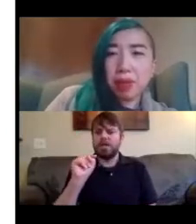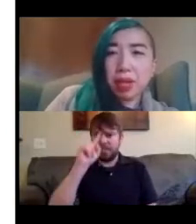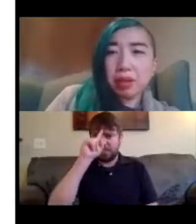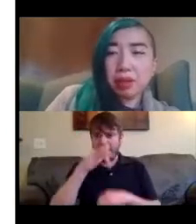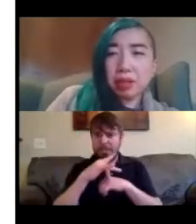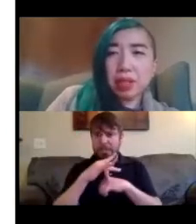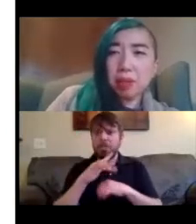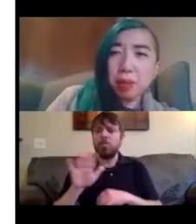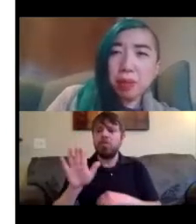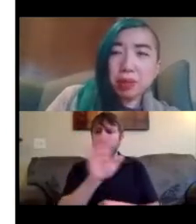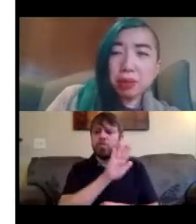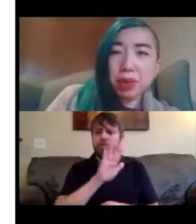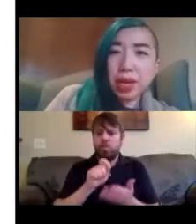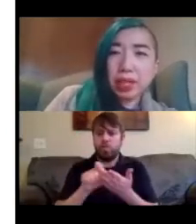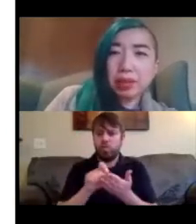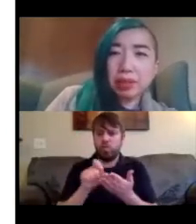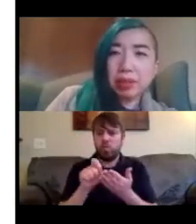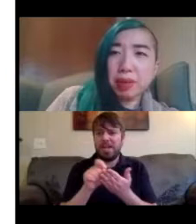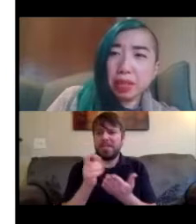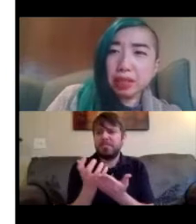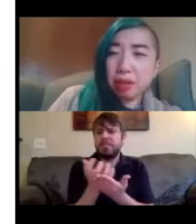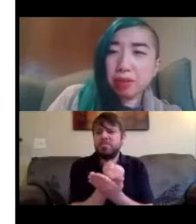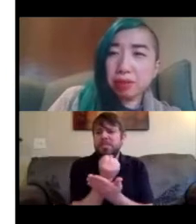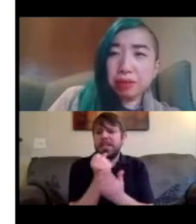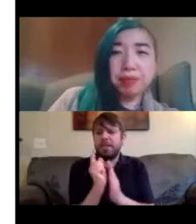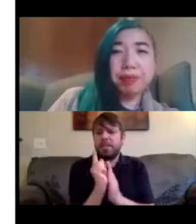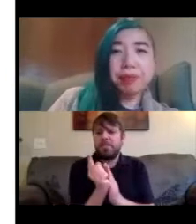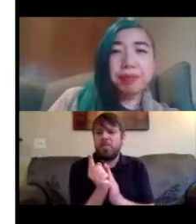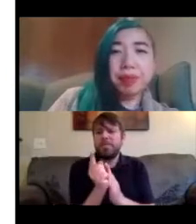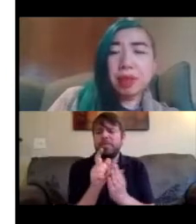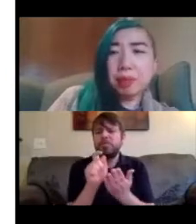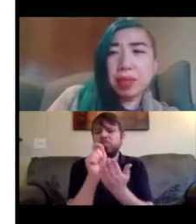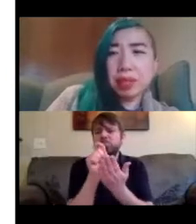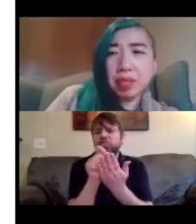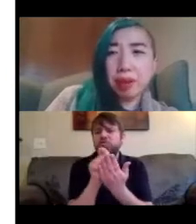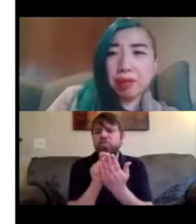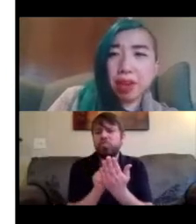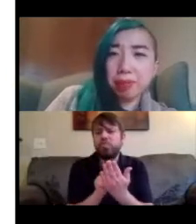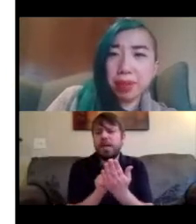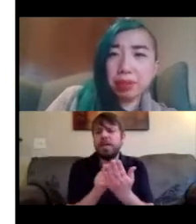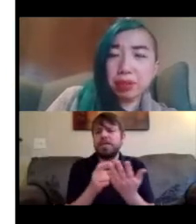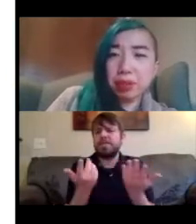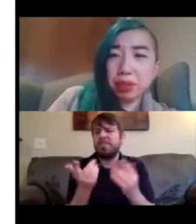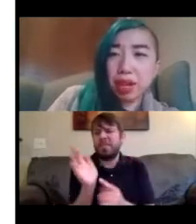and take a moment to write some of that down. And let's take about 5 minutes to do that,